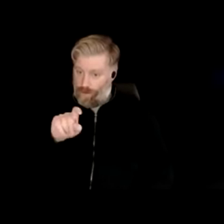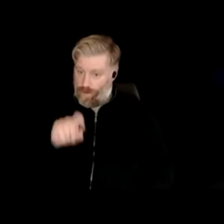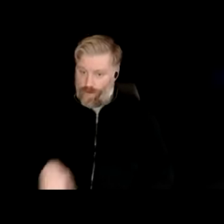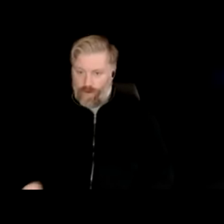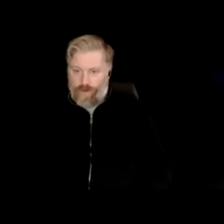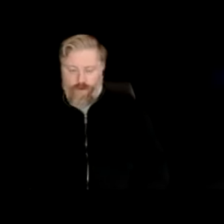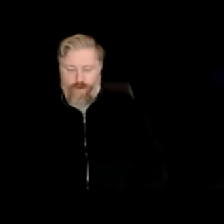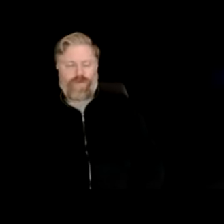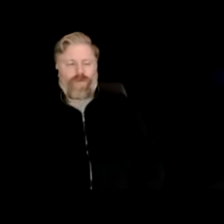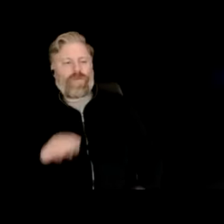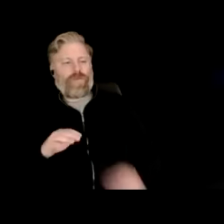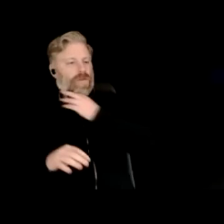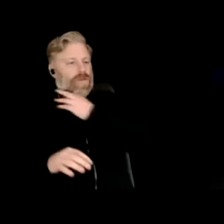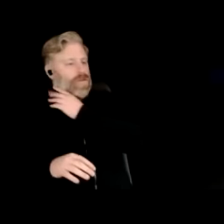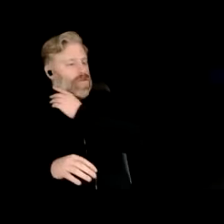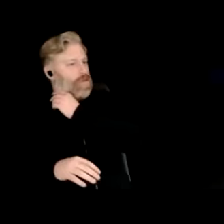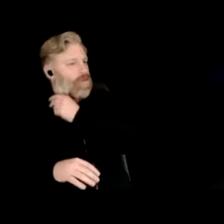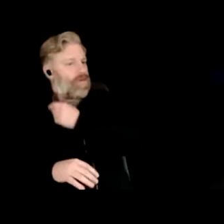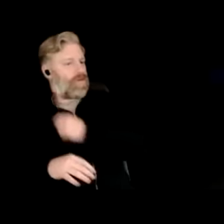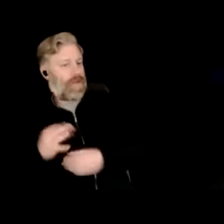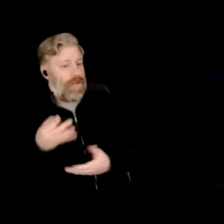So for the fiscally-sponsored, the three leaders